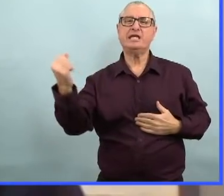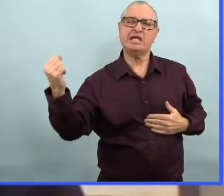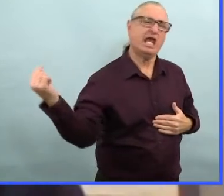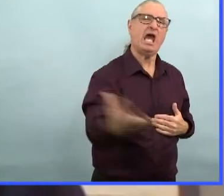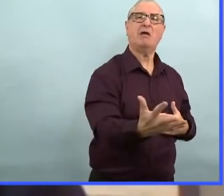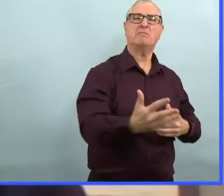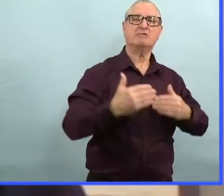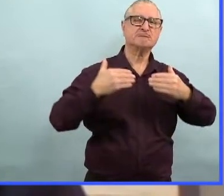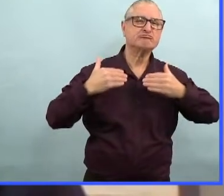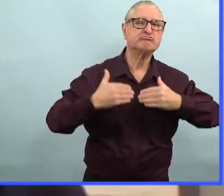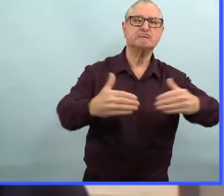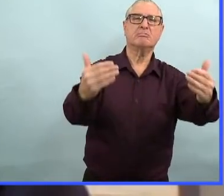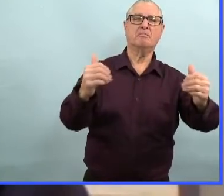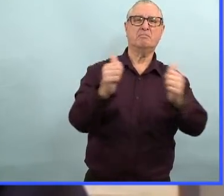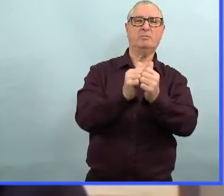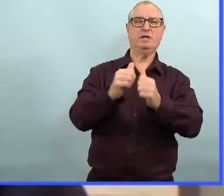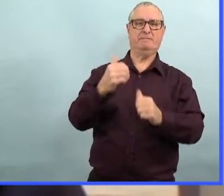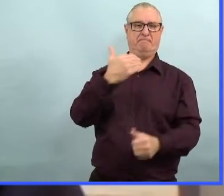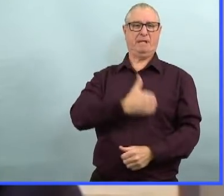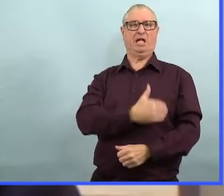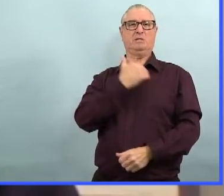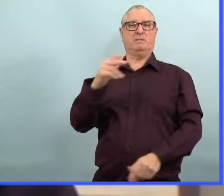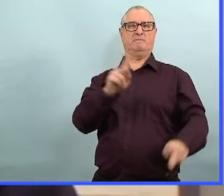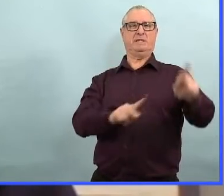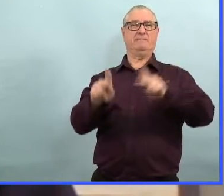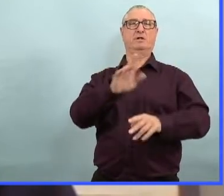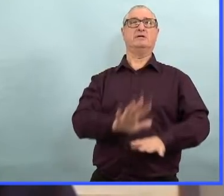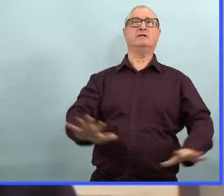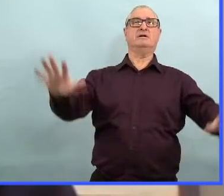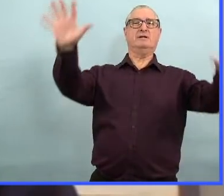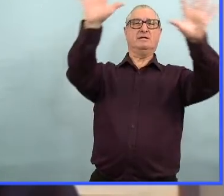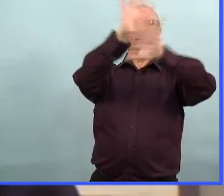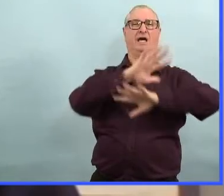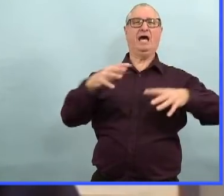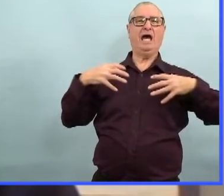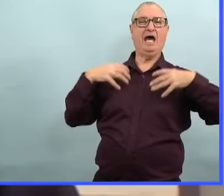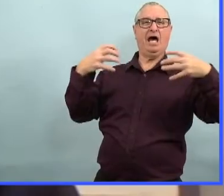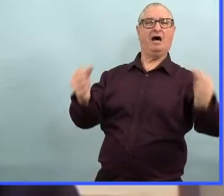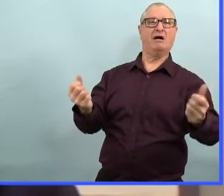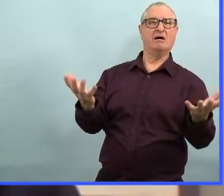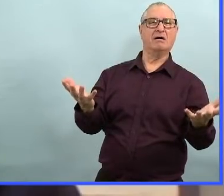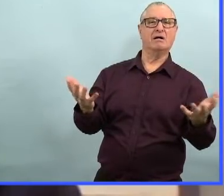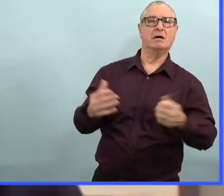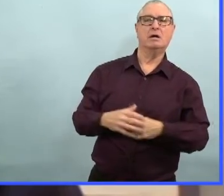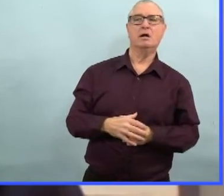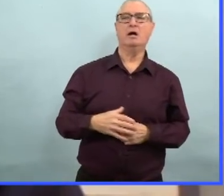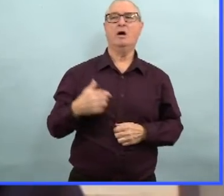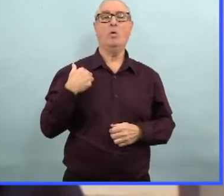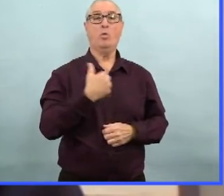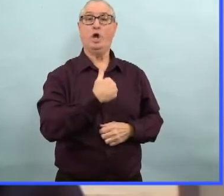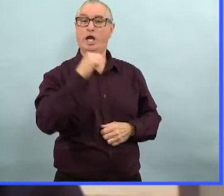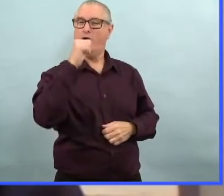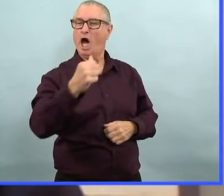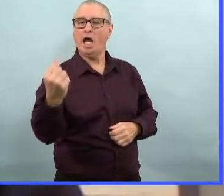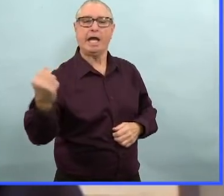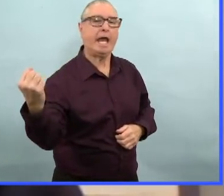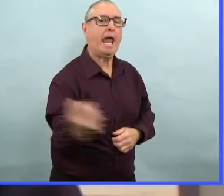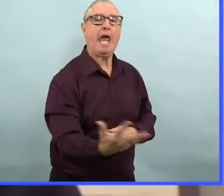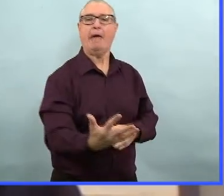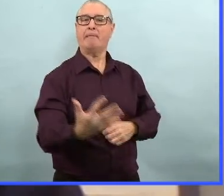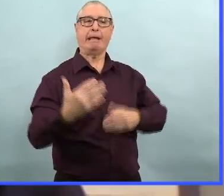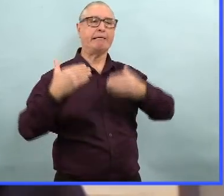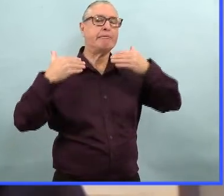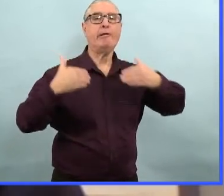does have negative effects so um and we're not going to be speaking um you know harshly against